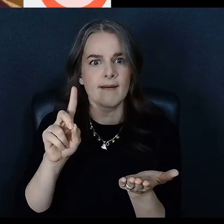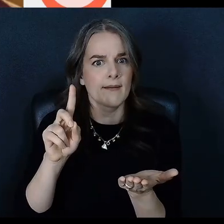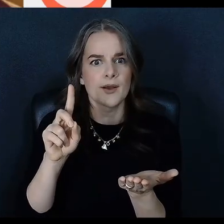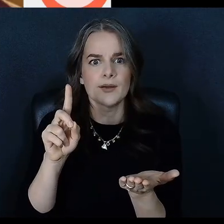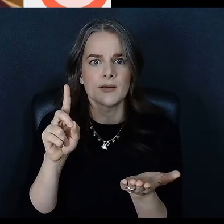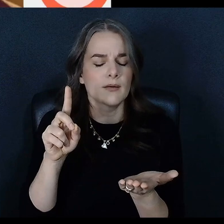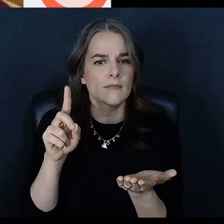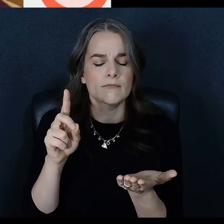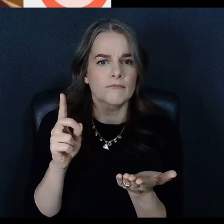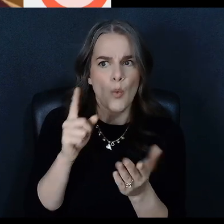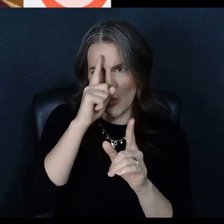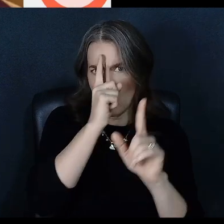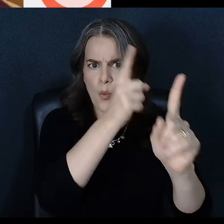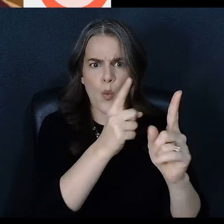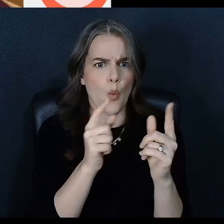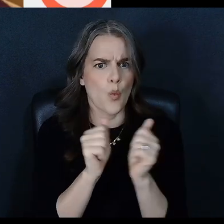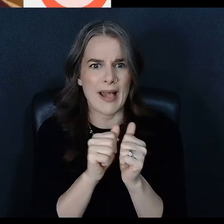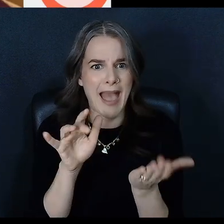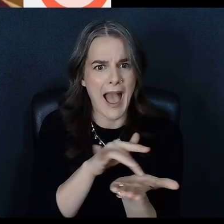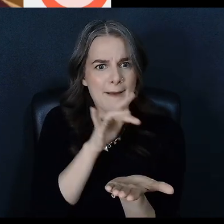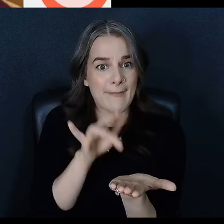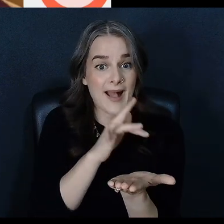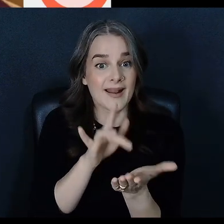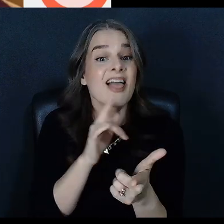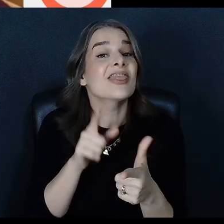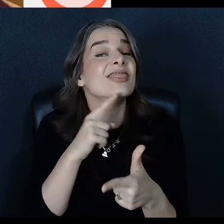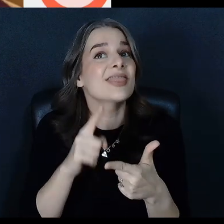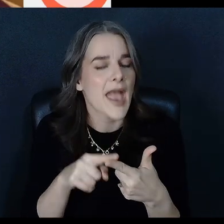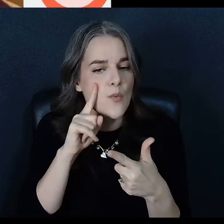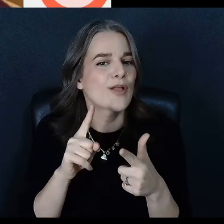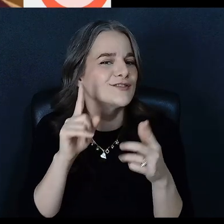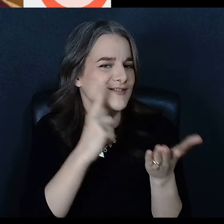talk about how they might access it. If it's simply the direct select, great.